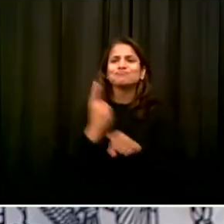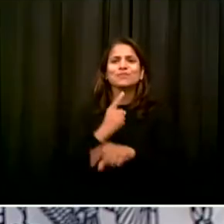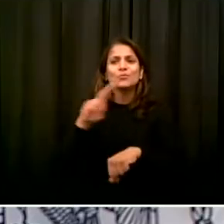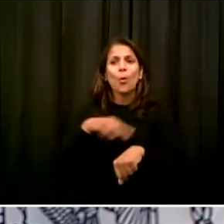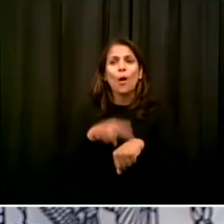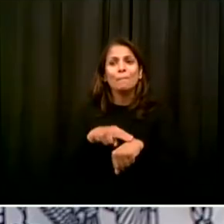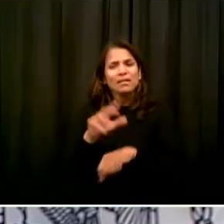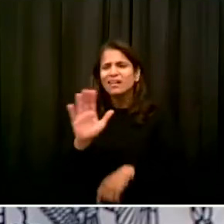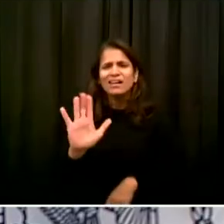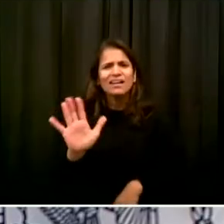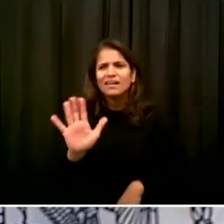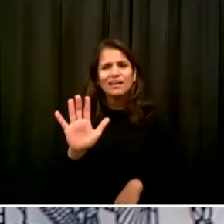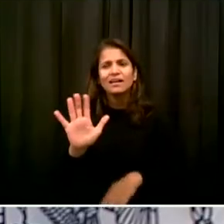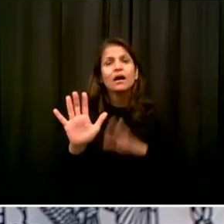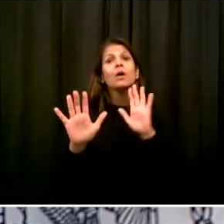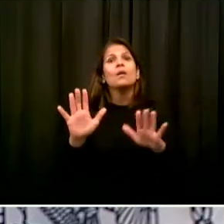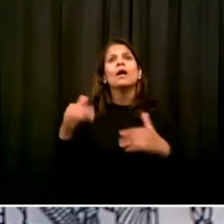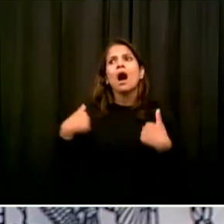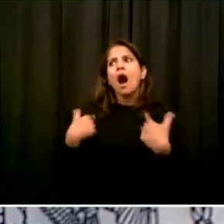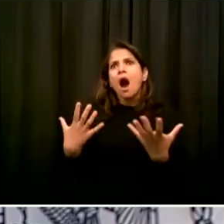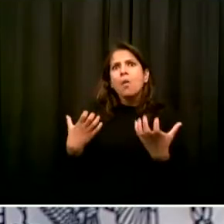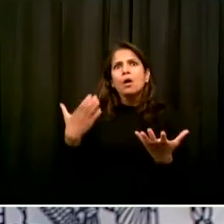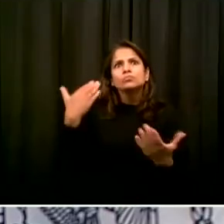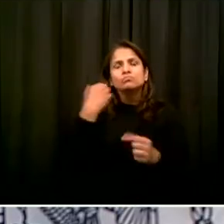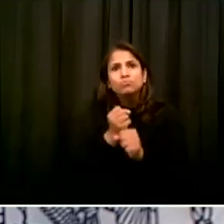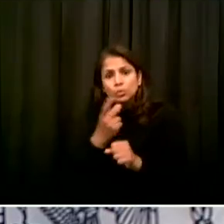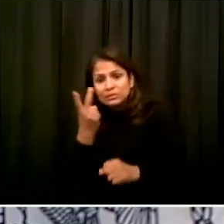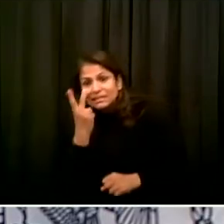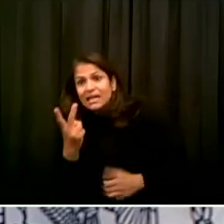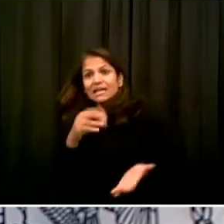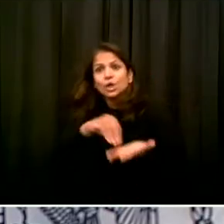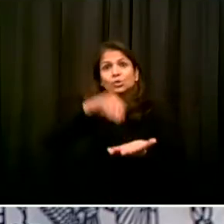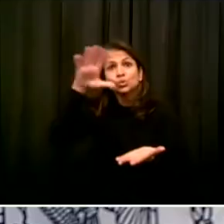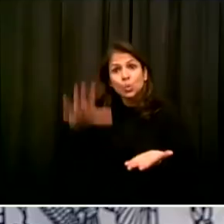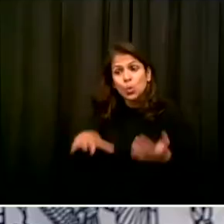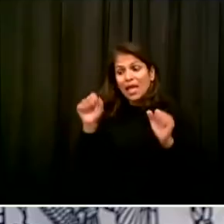TO YOU HA VECHILDREN IN A